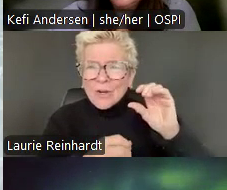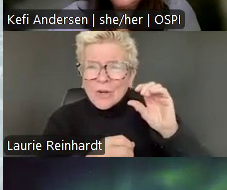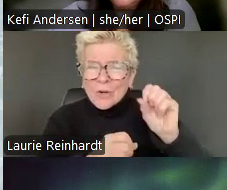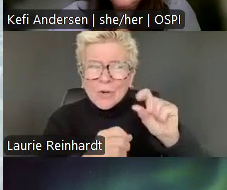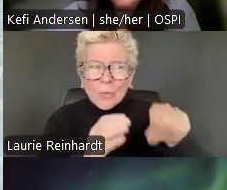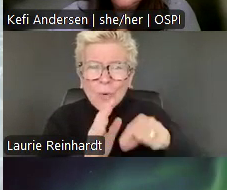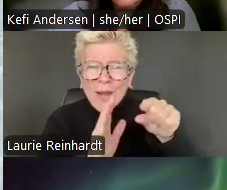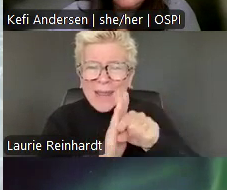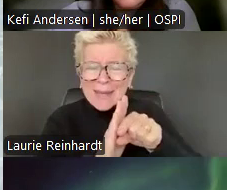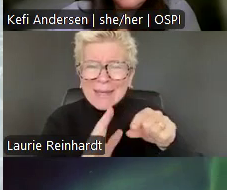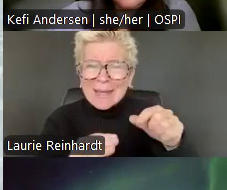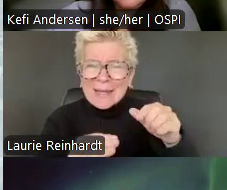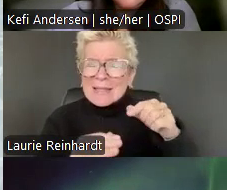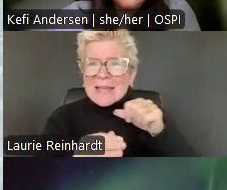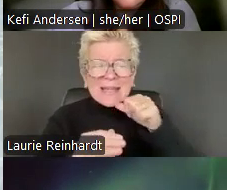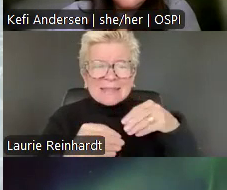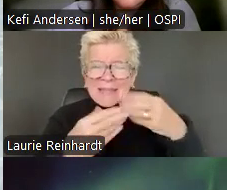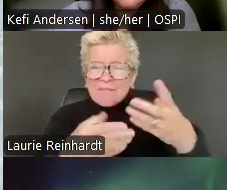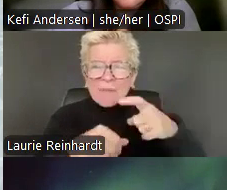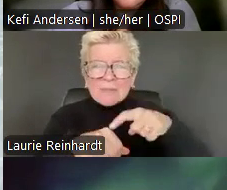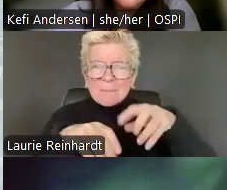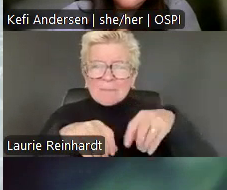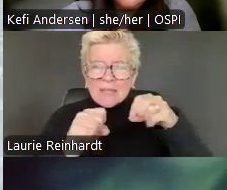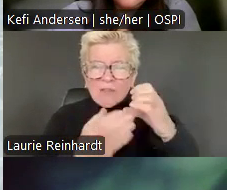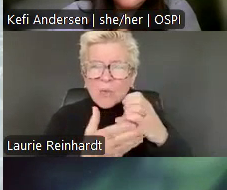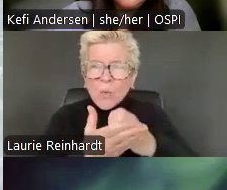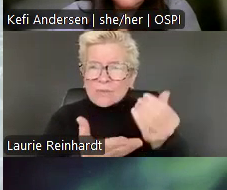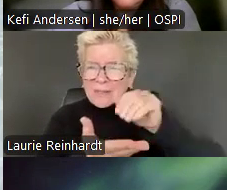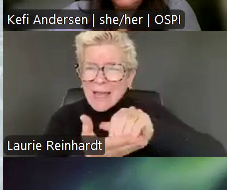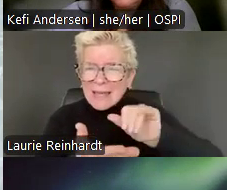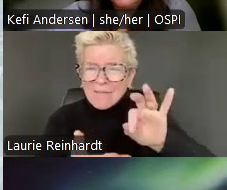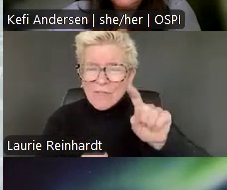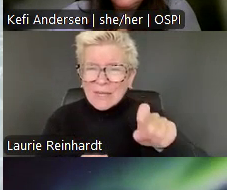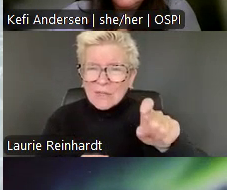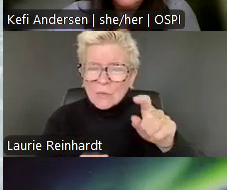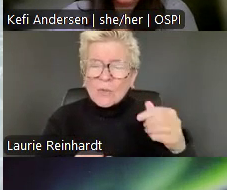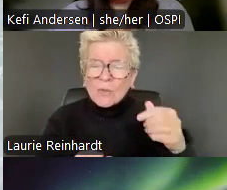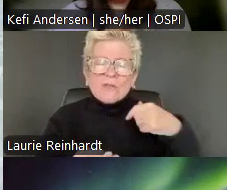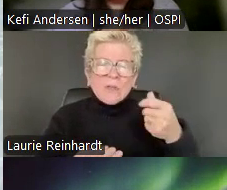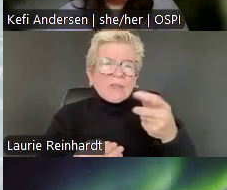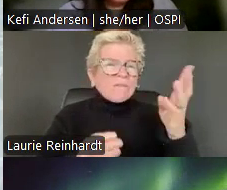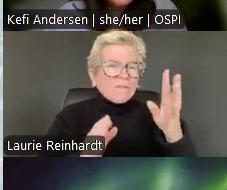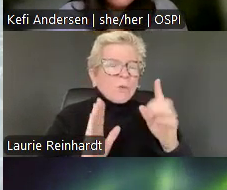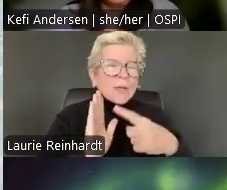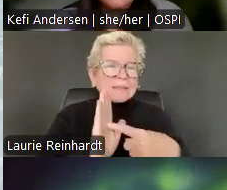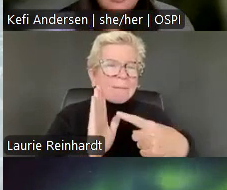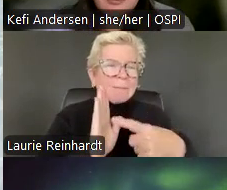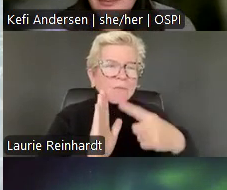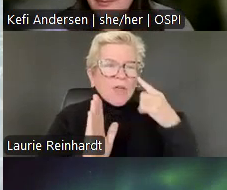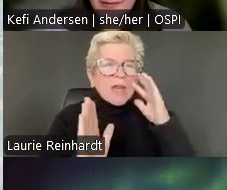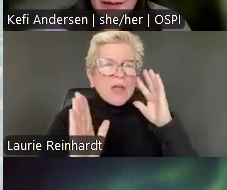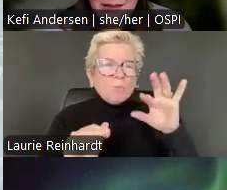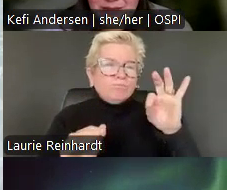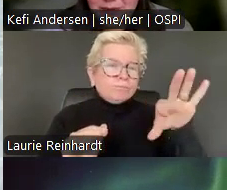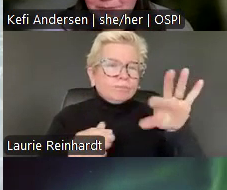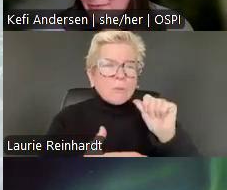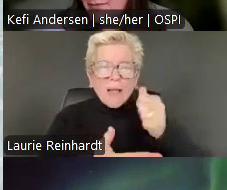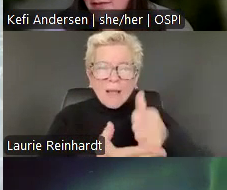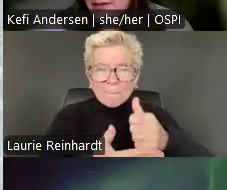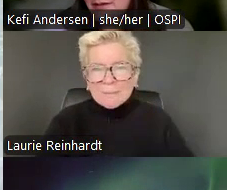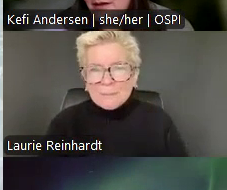to take a course again so just a couple examples that I hope are kind of helpful